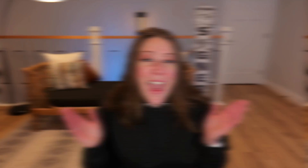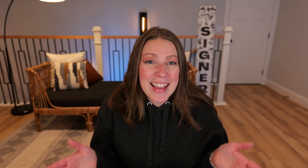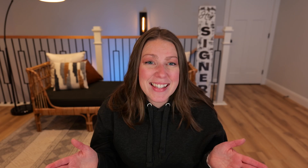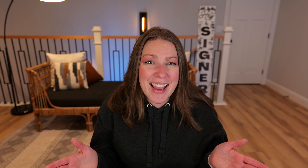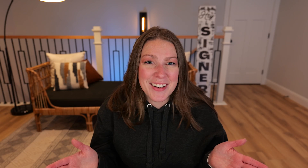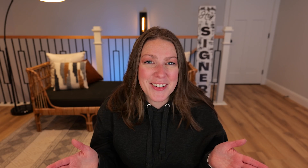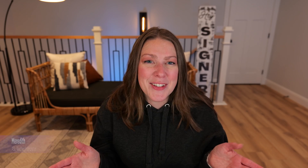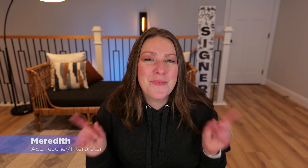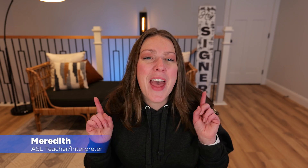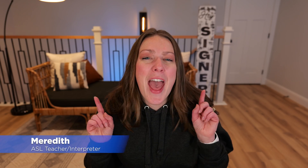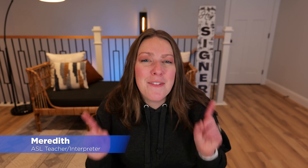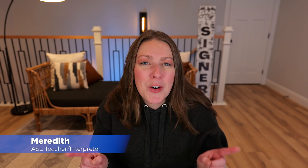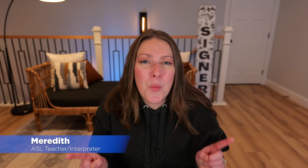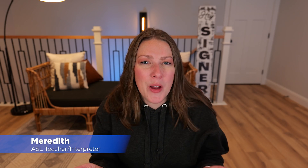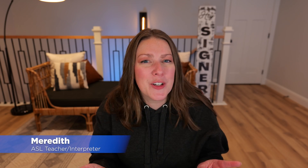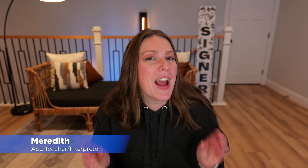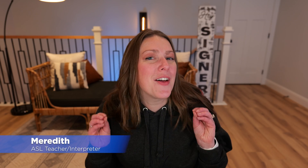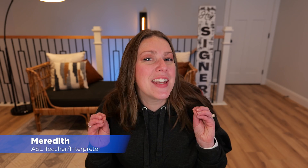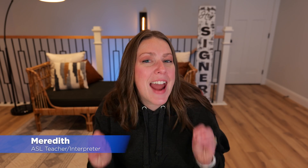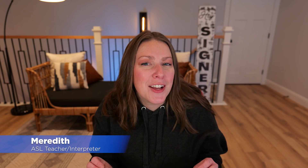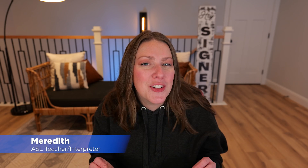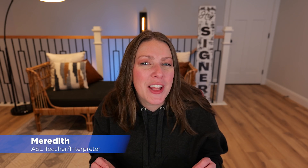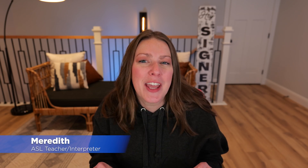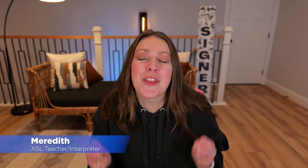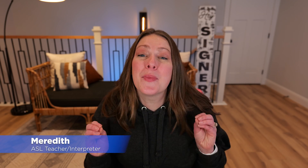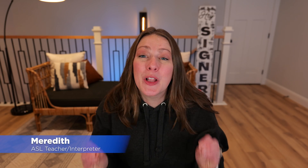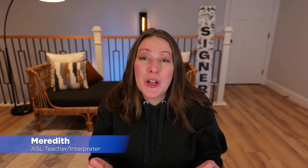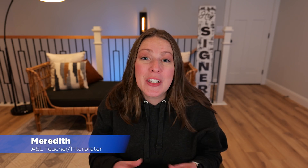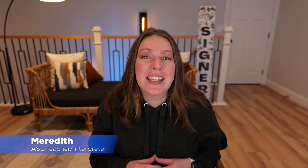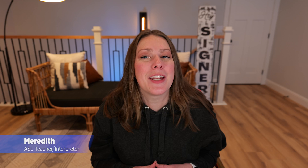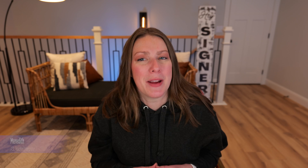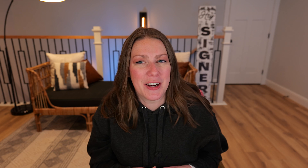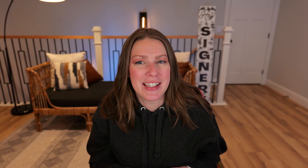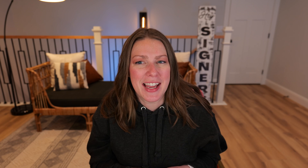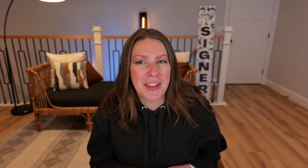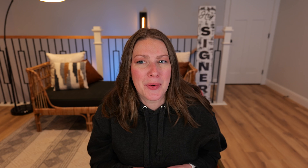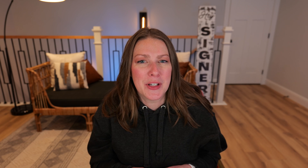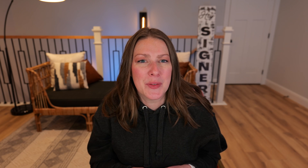Hey, signers! Ever wondered how the national anthem looks in American Sign language?